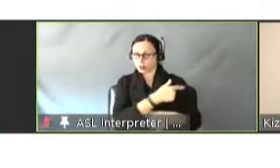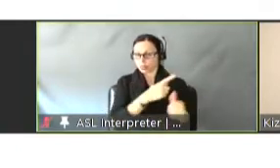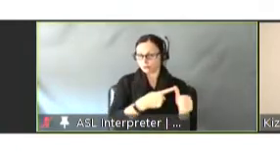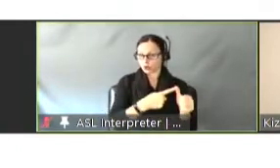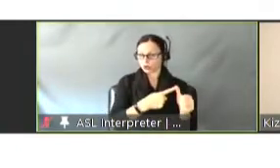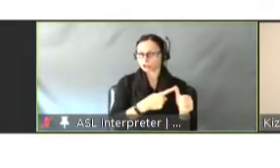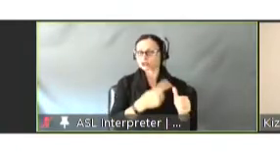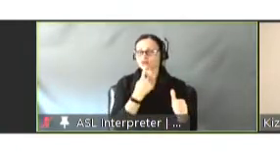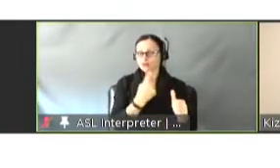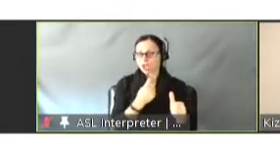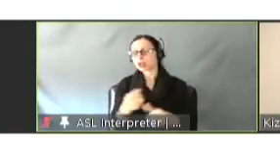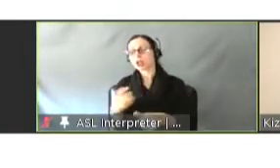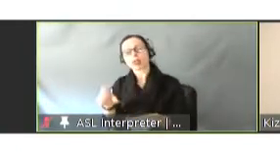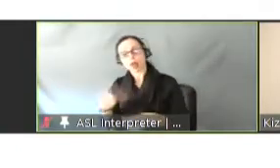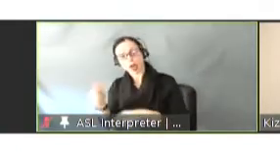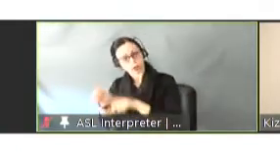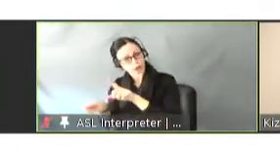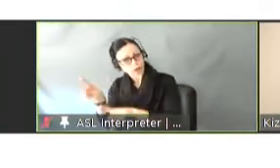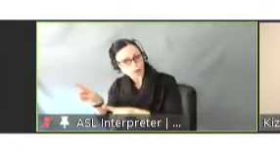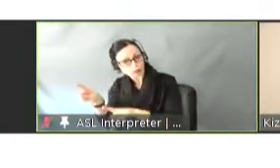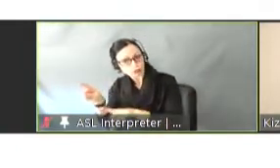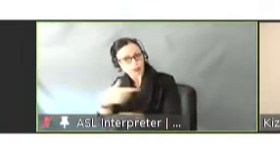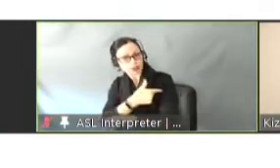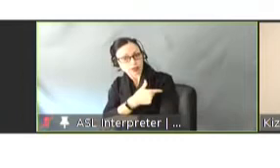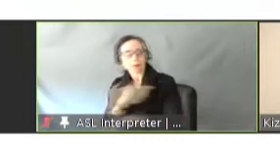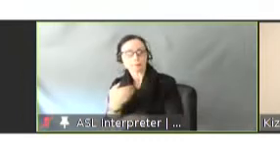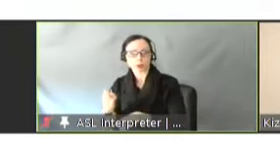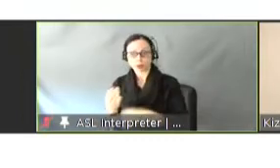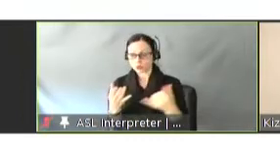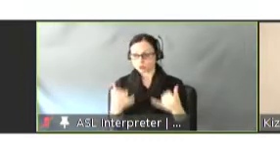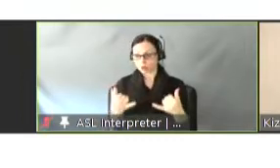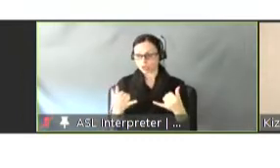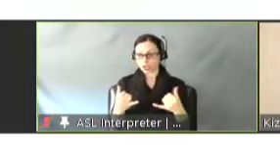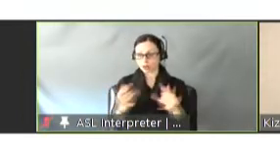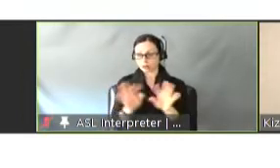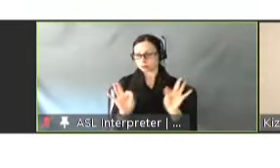be in blue. At this time, the most relevant variant was, of course, the beta variant,